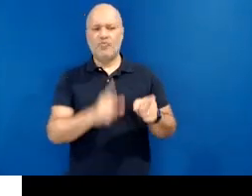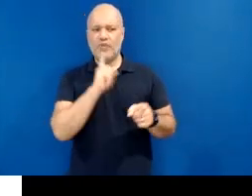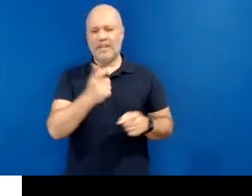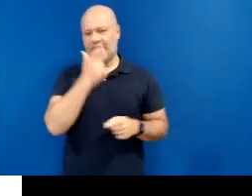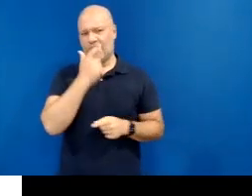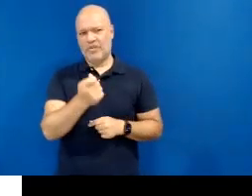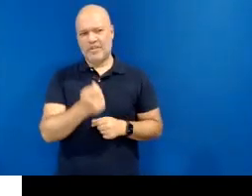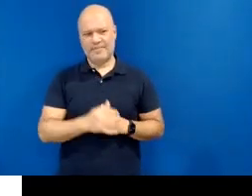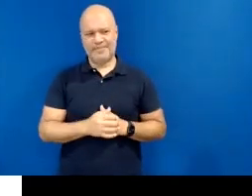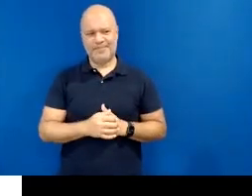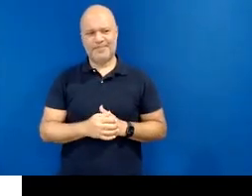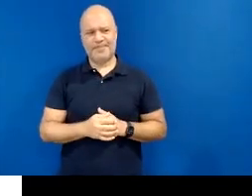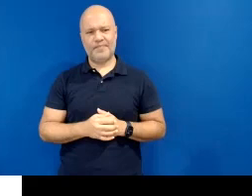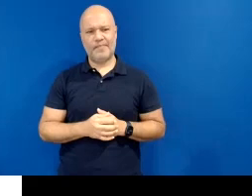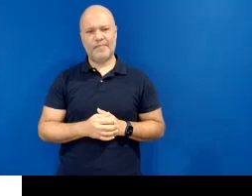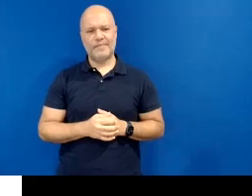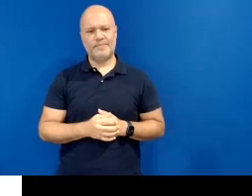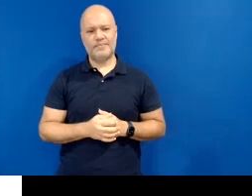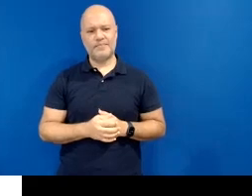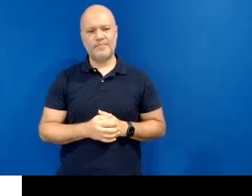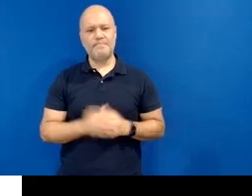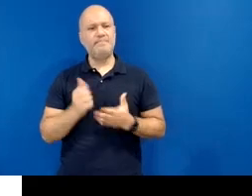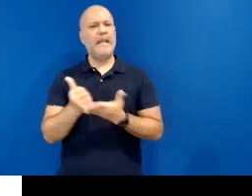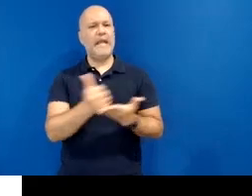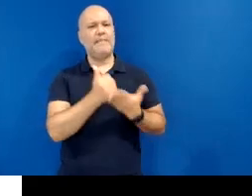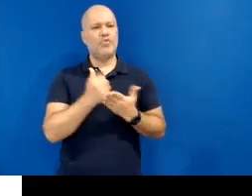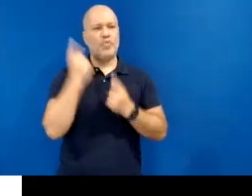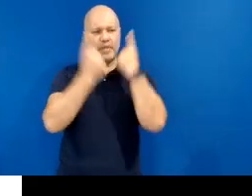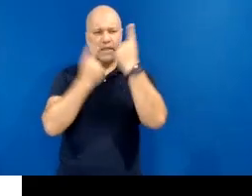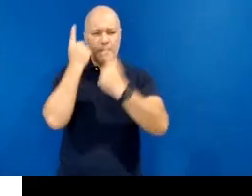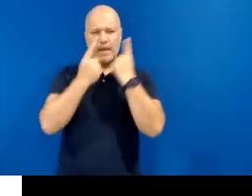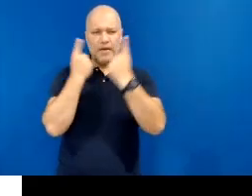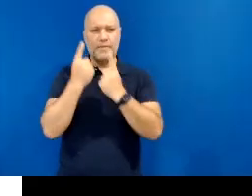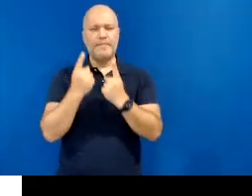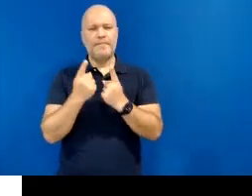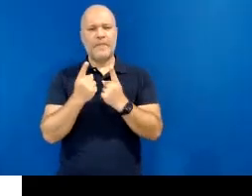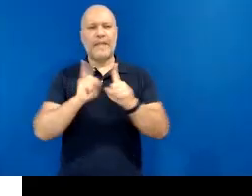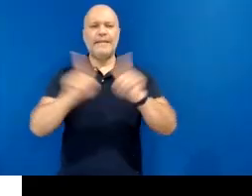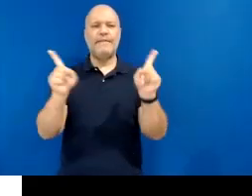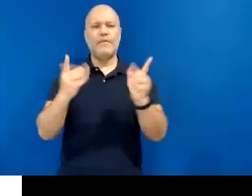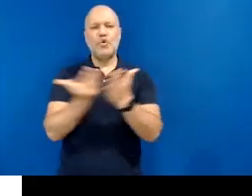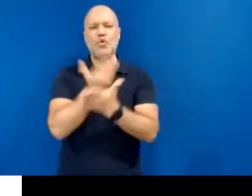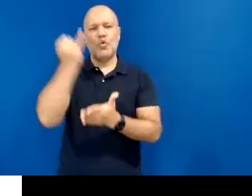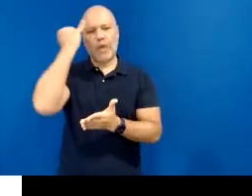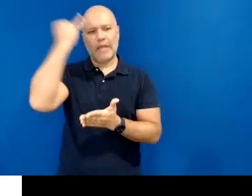and really helps us to be creative and think outside of the box, right? So this is the State Center Community college.